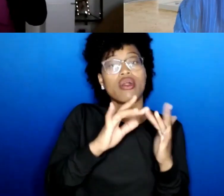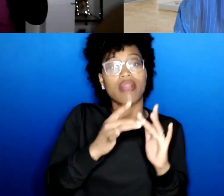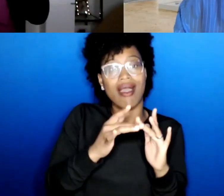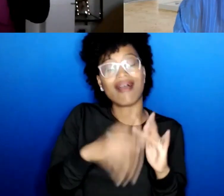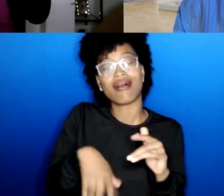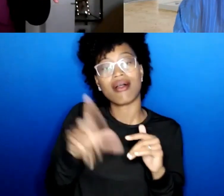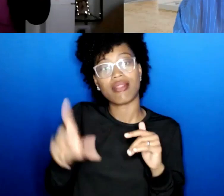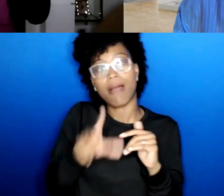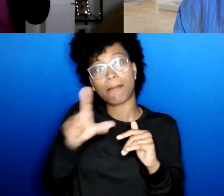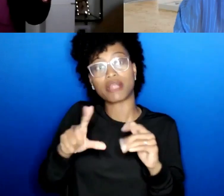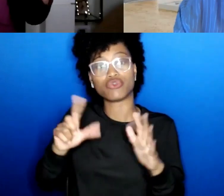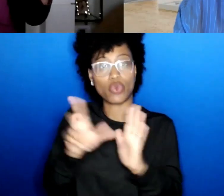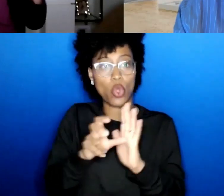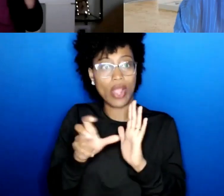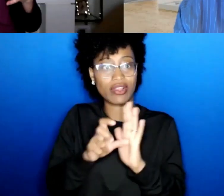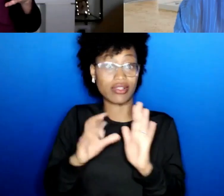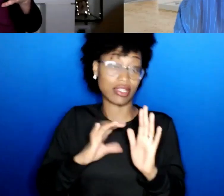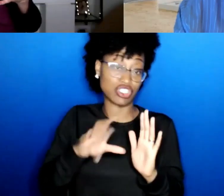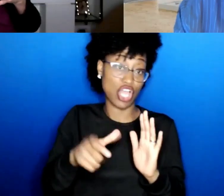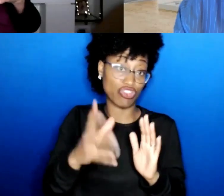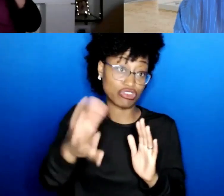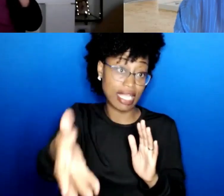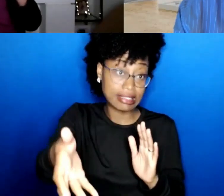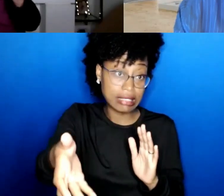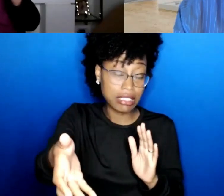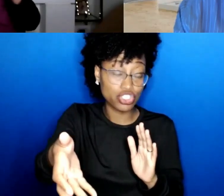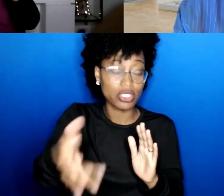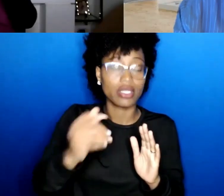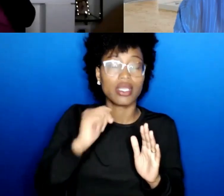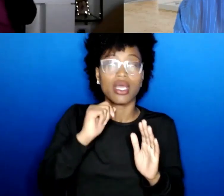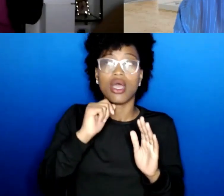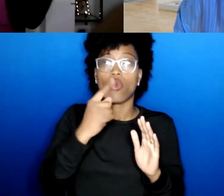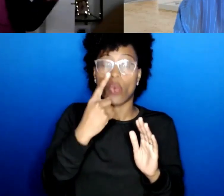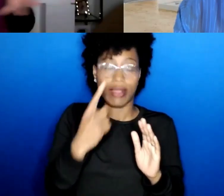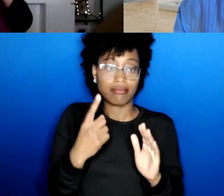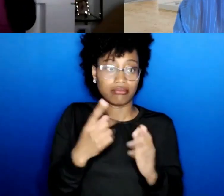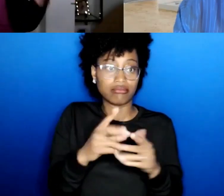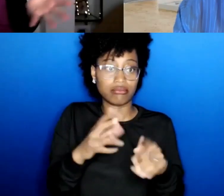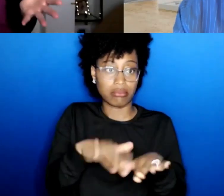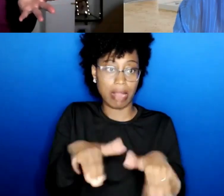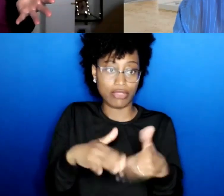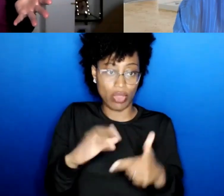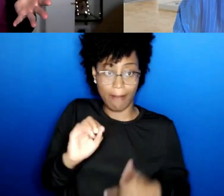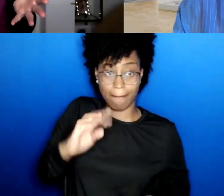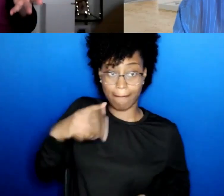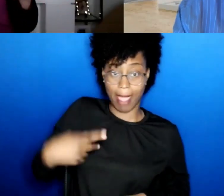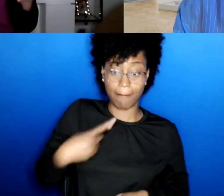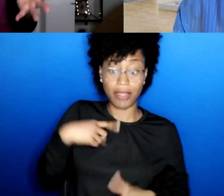on the map 06:23:11 that is part of the environment for